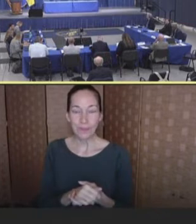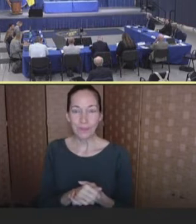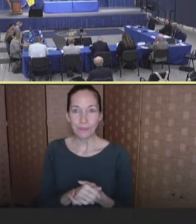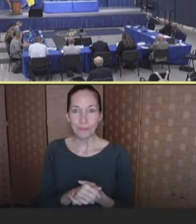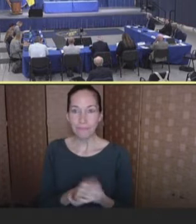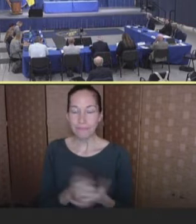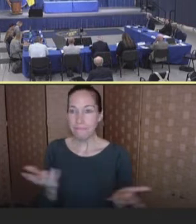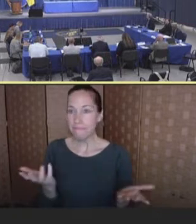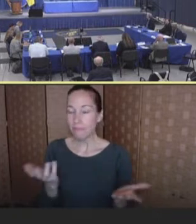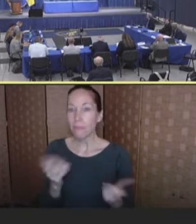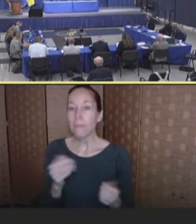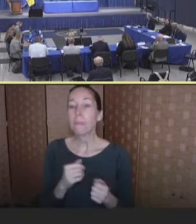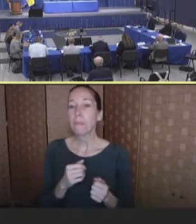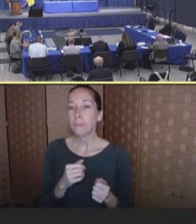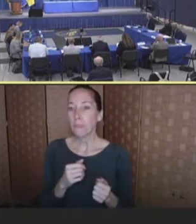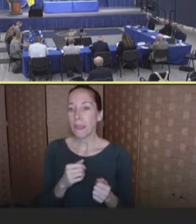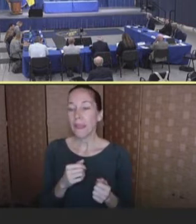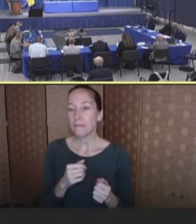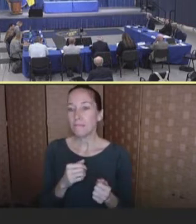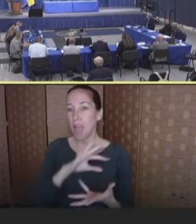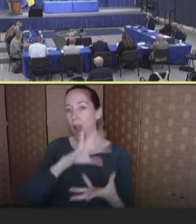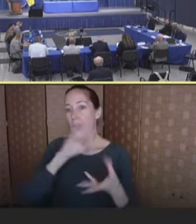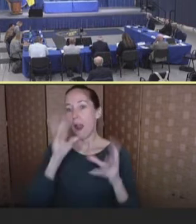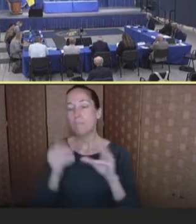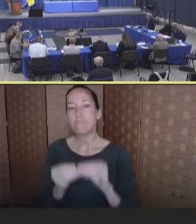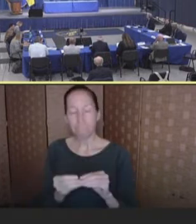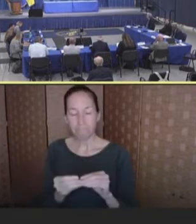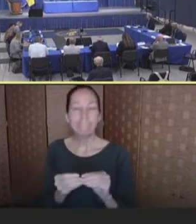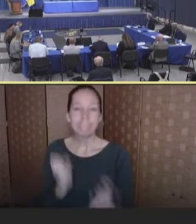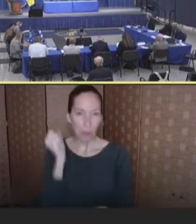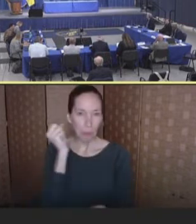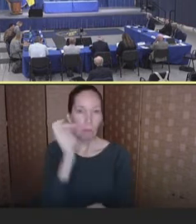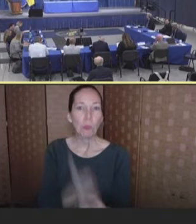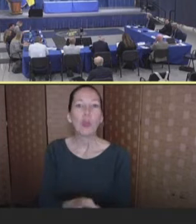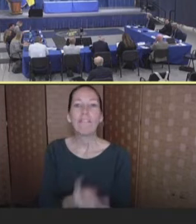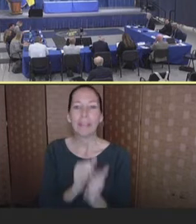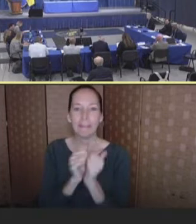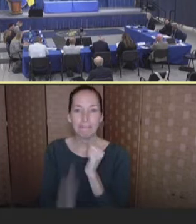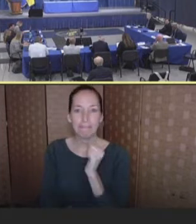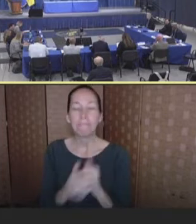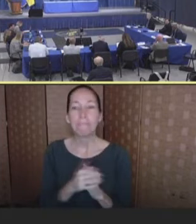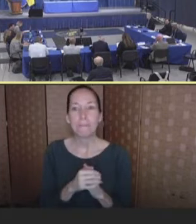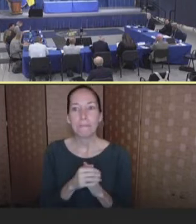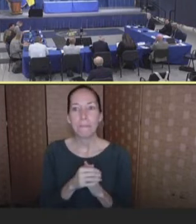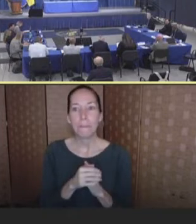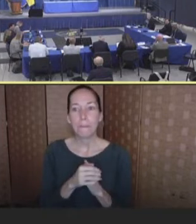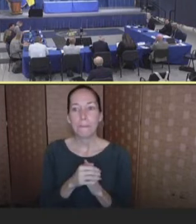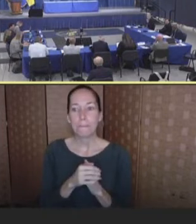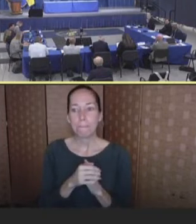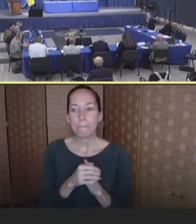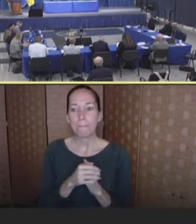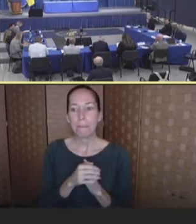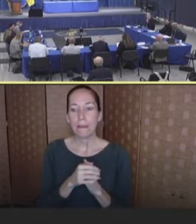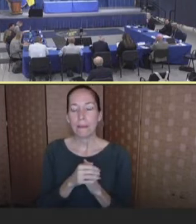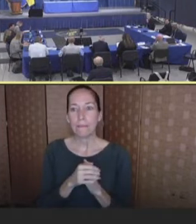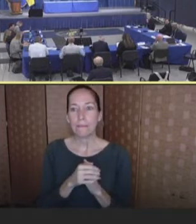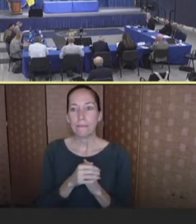Ann Aikin: Thank you. Rob Swanson. Robert Swanson: Approved. Ann Aikin: Thank you.